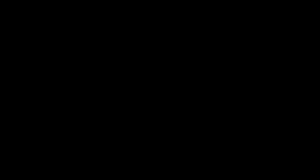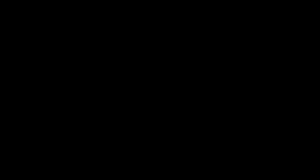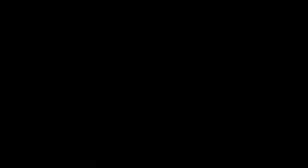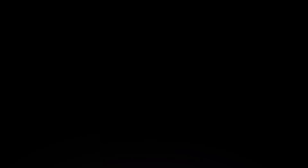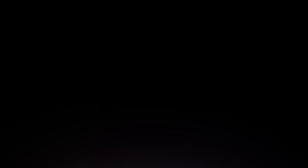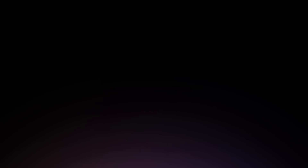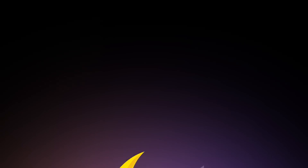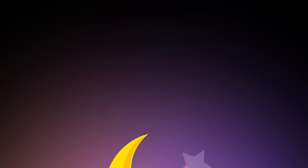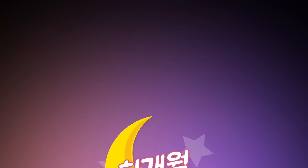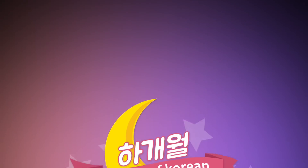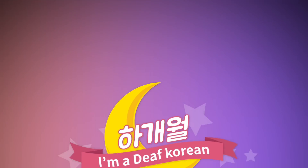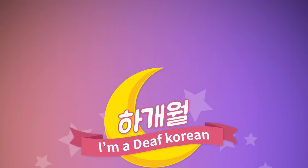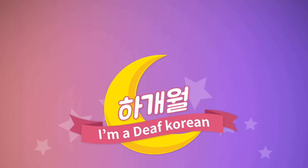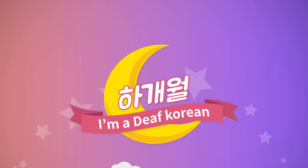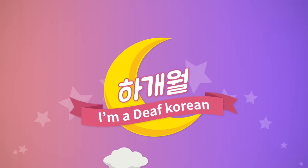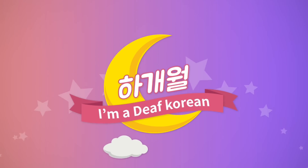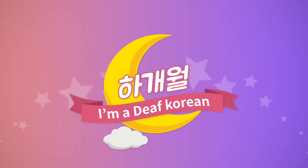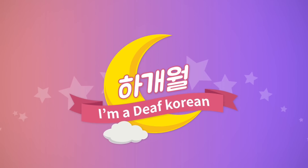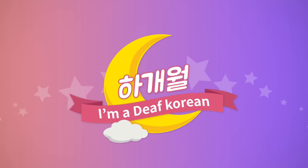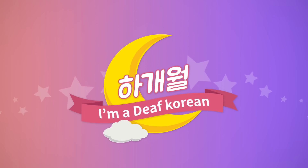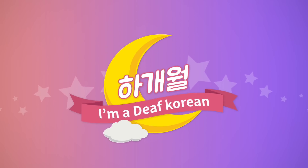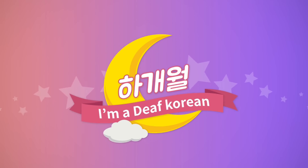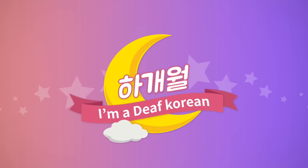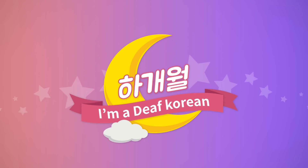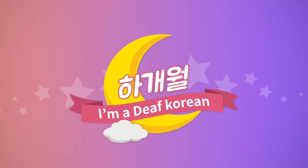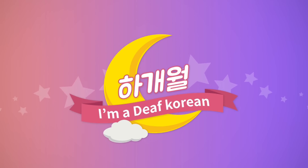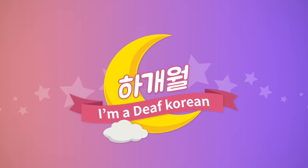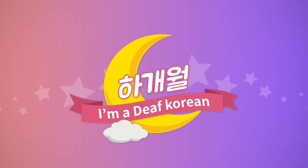Between Yonah and Passion / 24 hours is too short